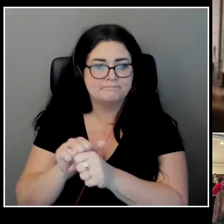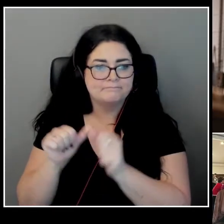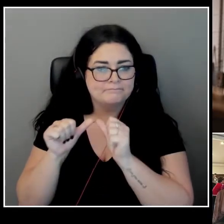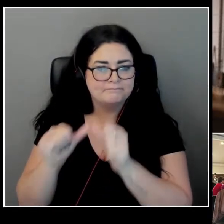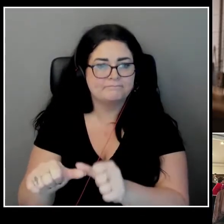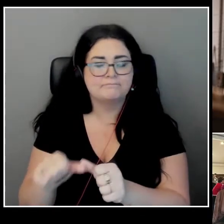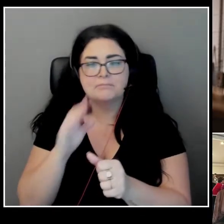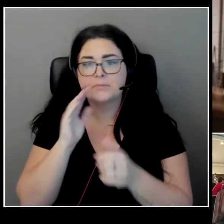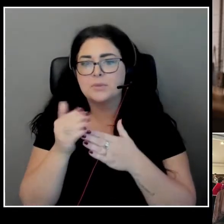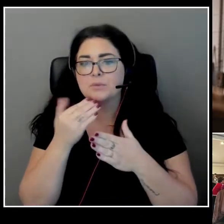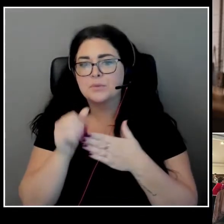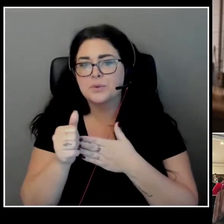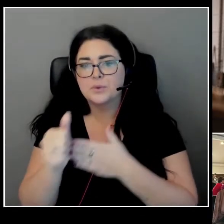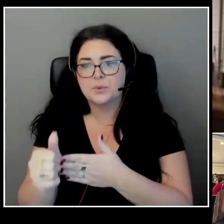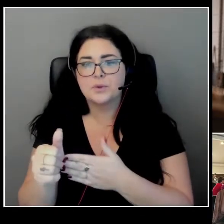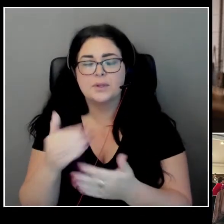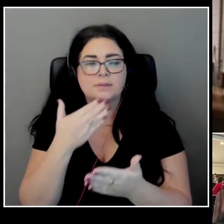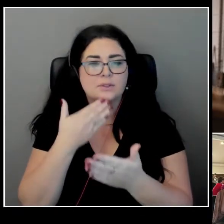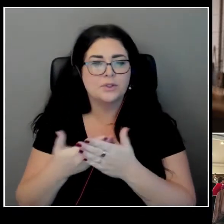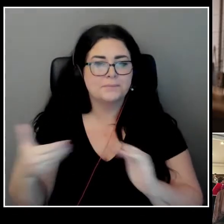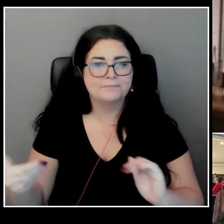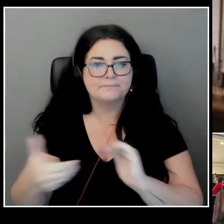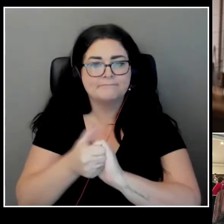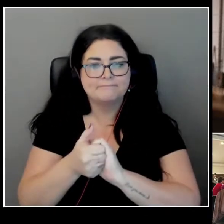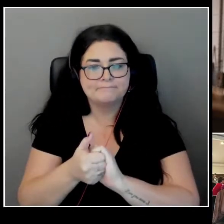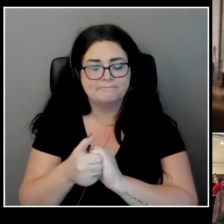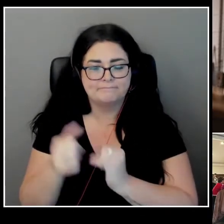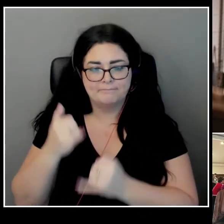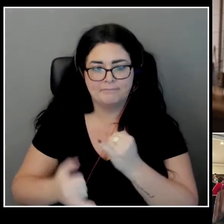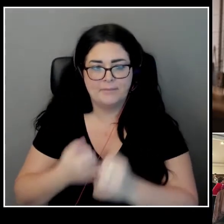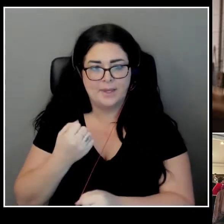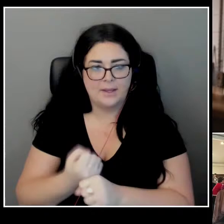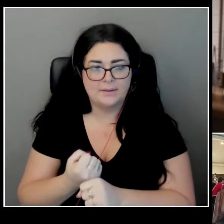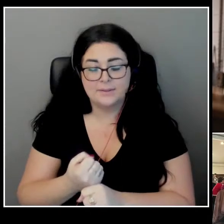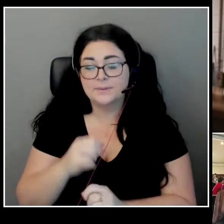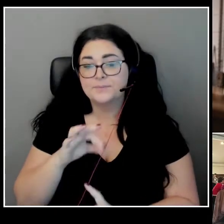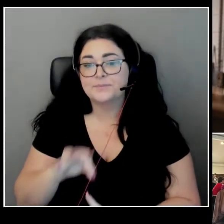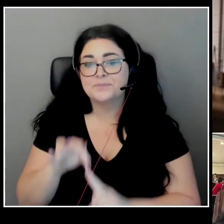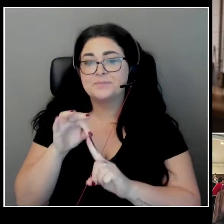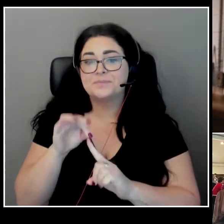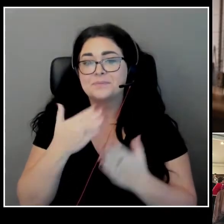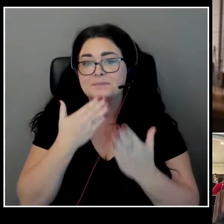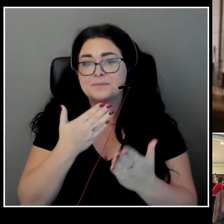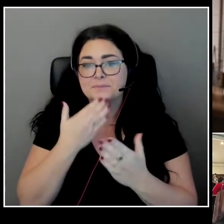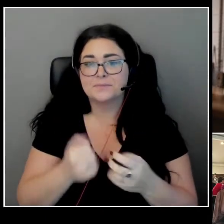collaboration over the past year. A special thank you to two outgoing members of our Board,